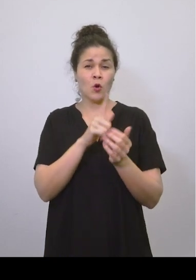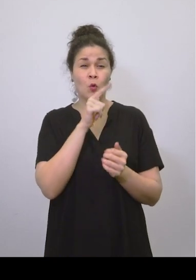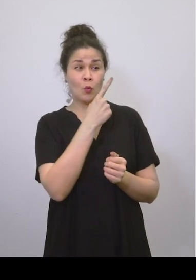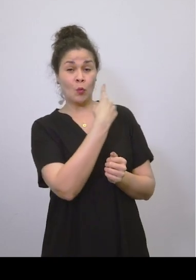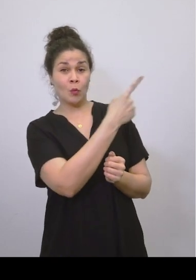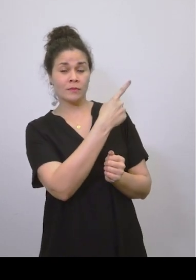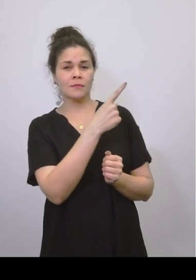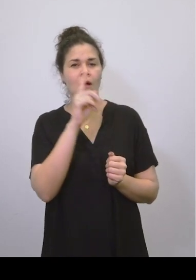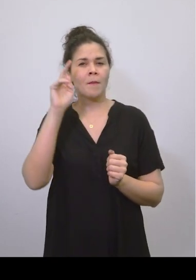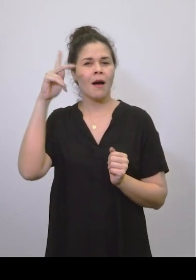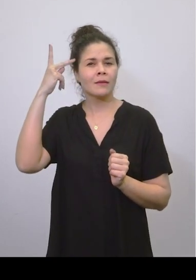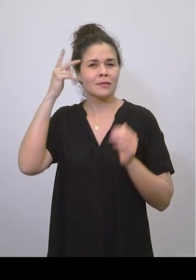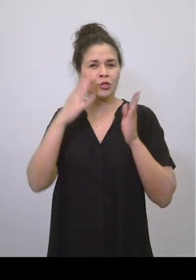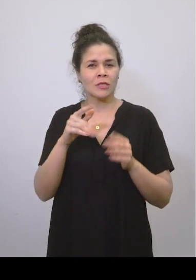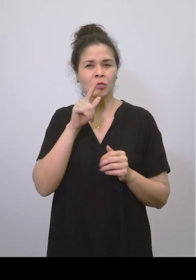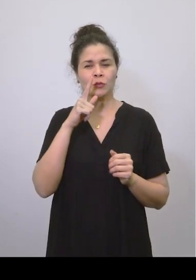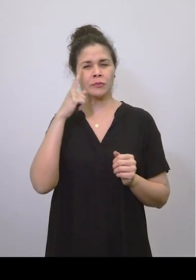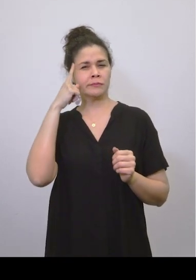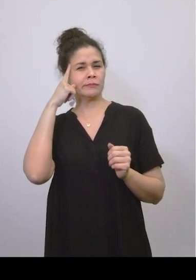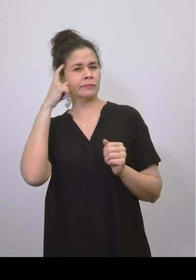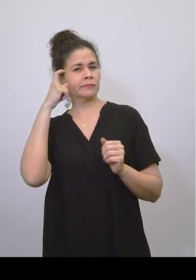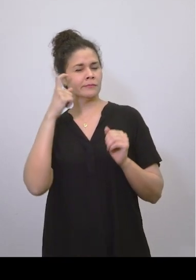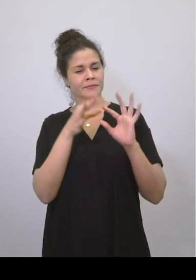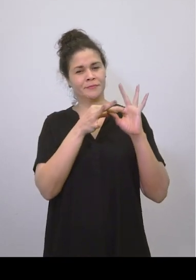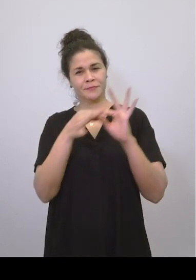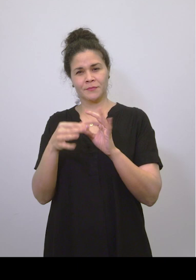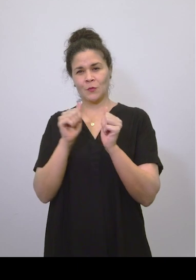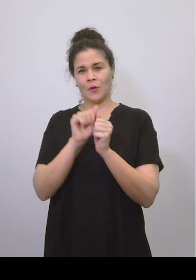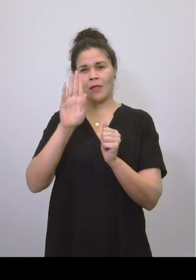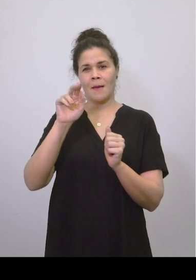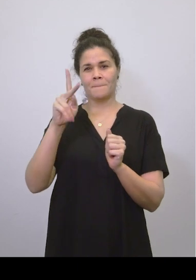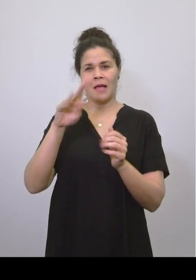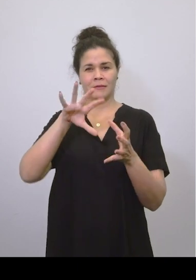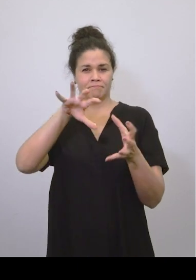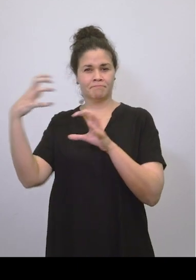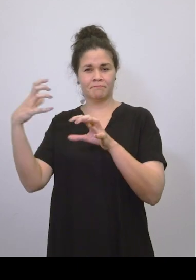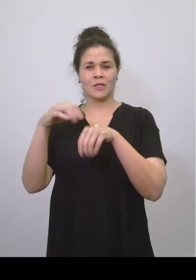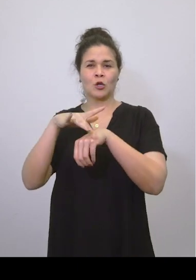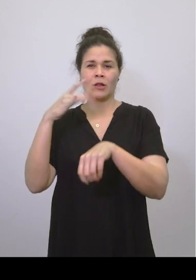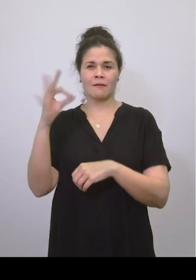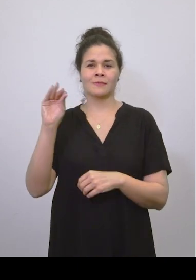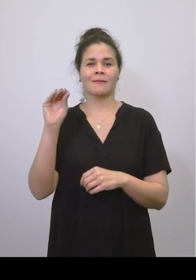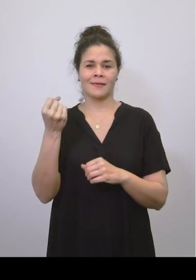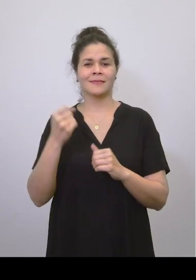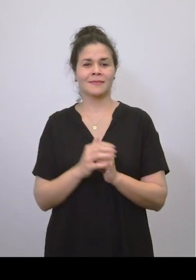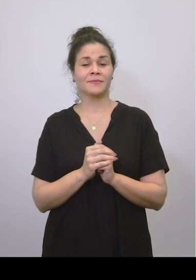portraits depict politicians implicated in banking scandals in the early 1990s.